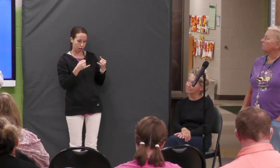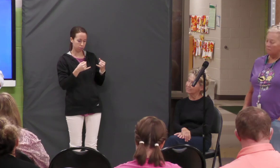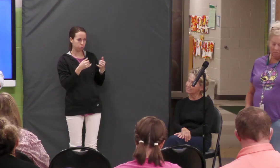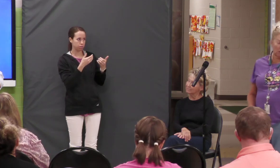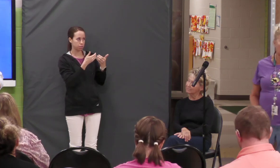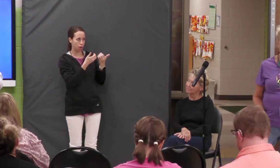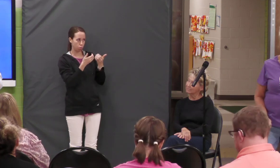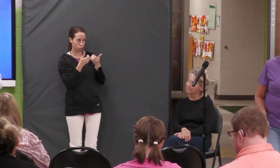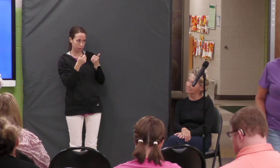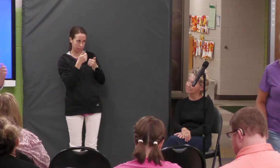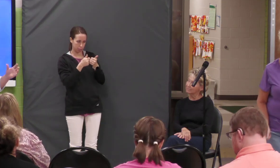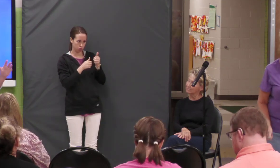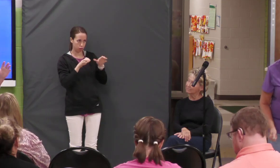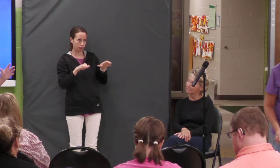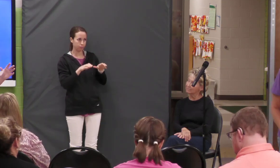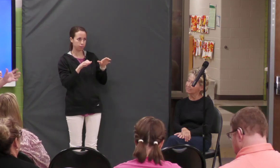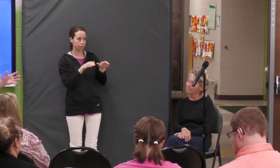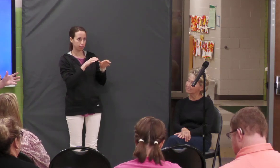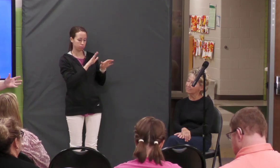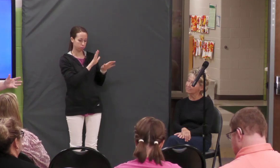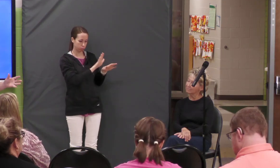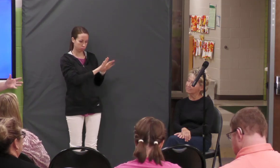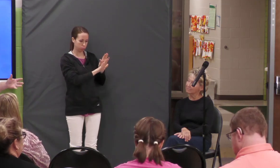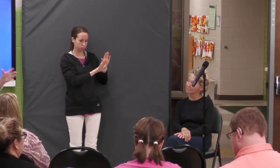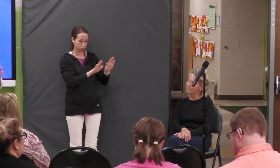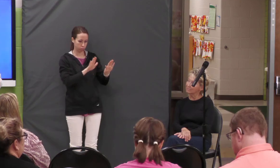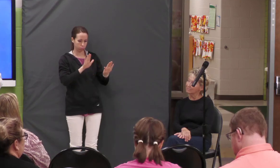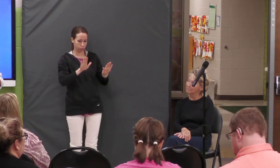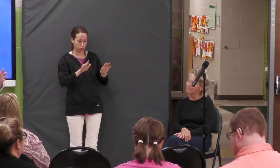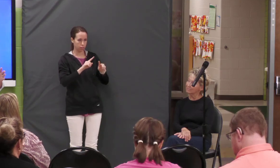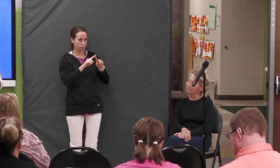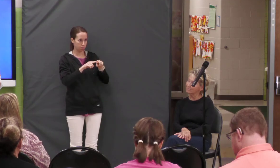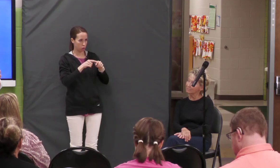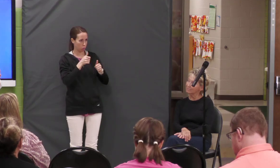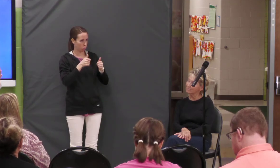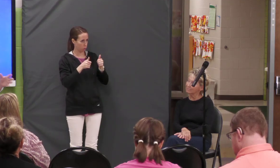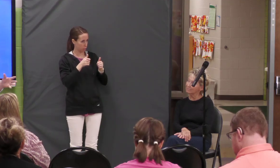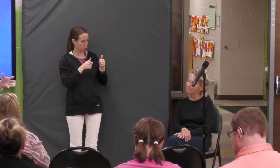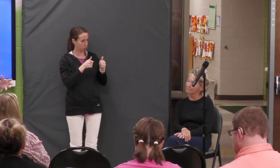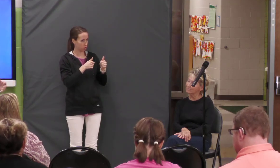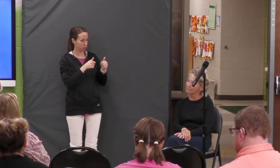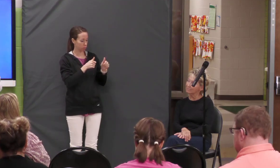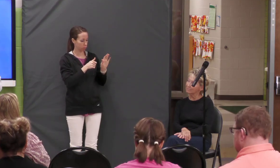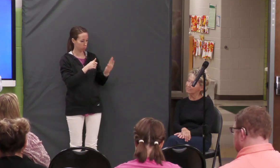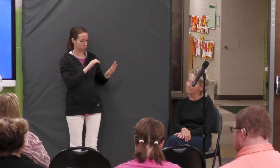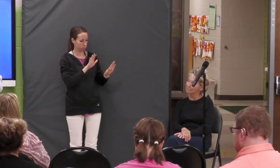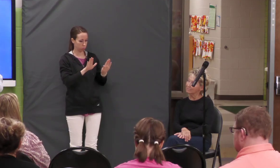pot and depending on which pot it goes into will will determine how that money is